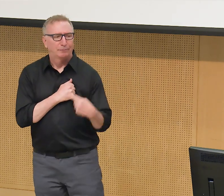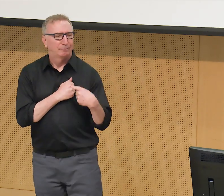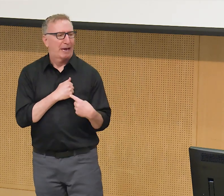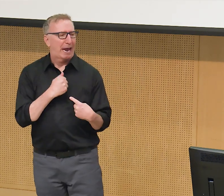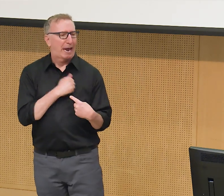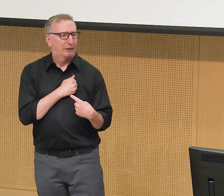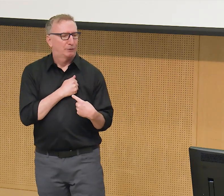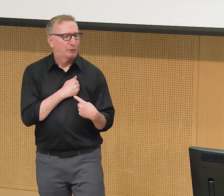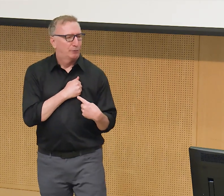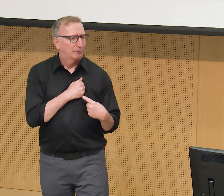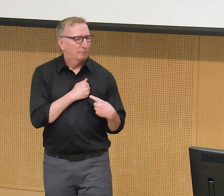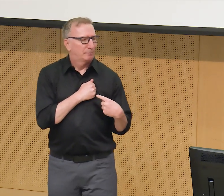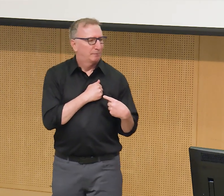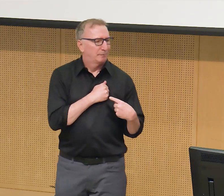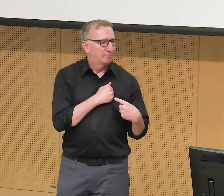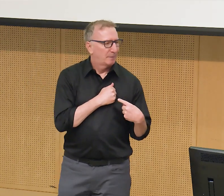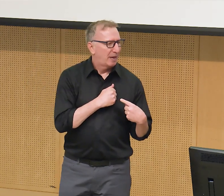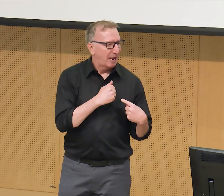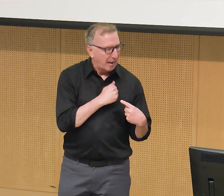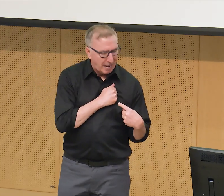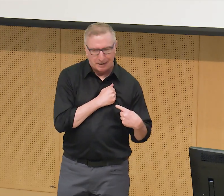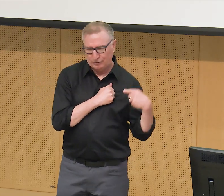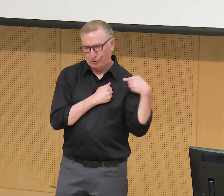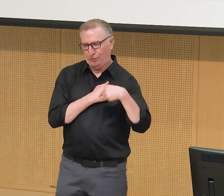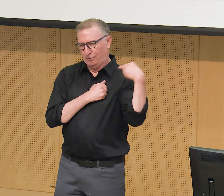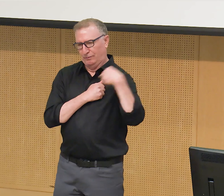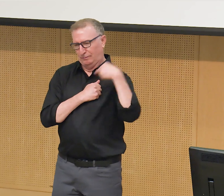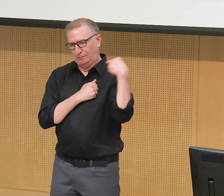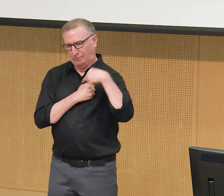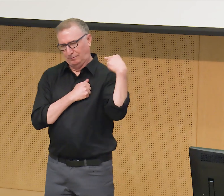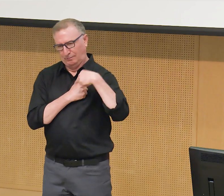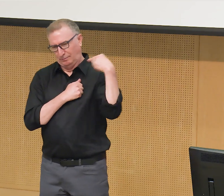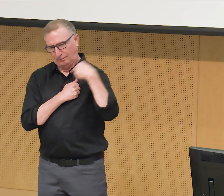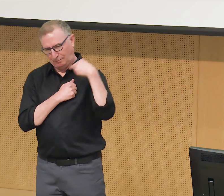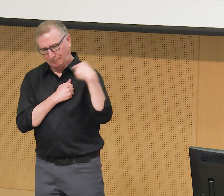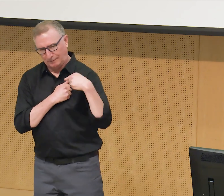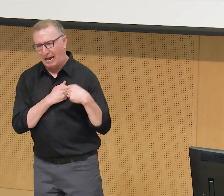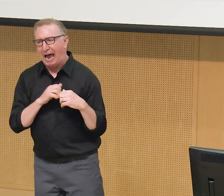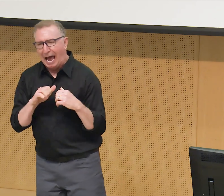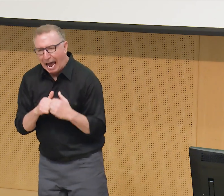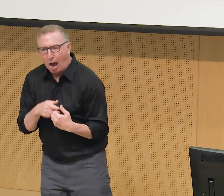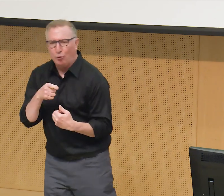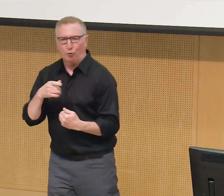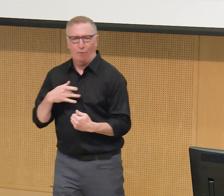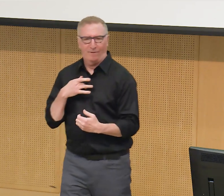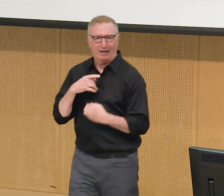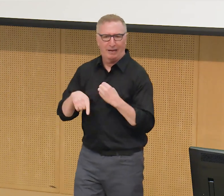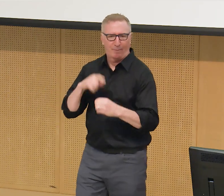Do you think the interpreting skill is more important or the attitude is more important? It's always the attitude.